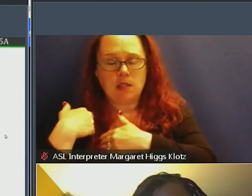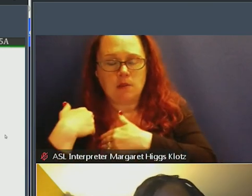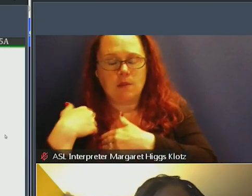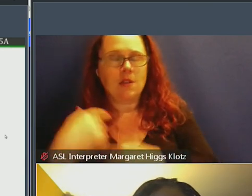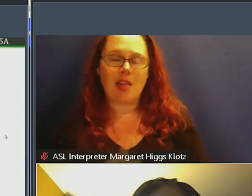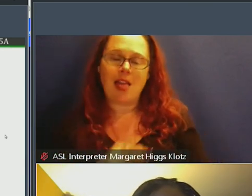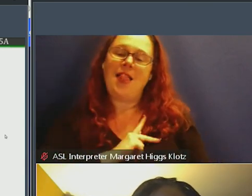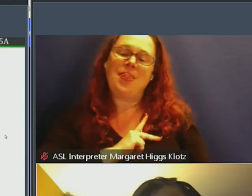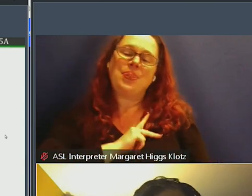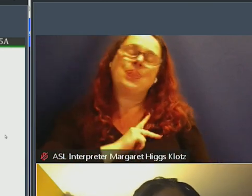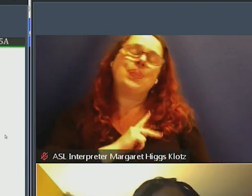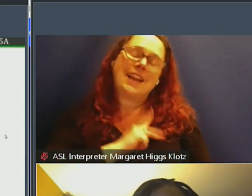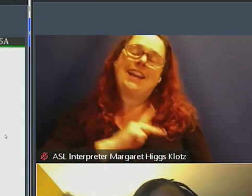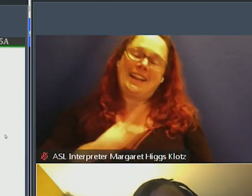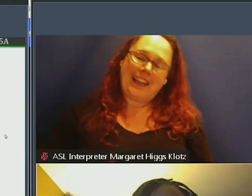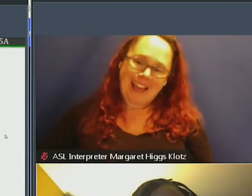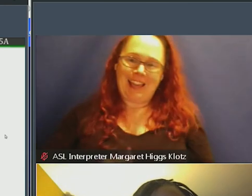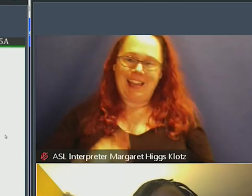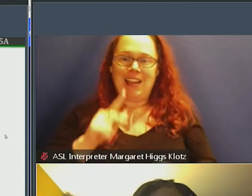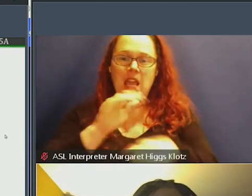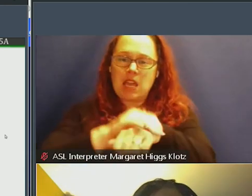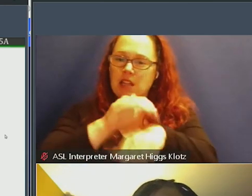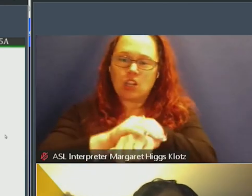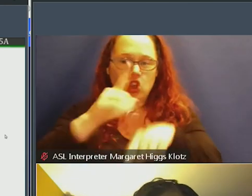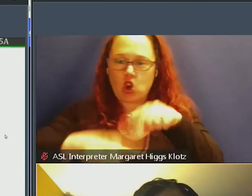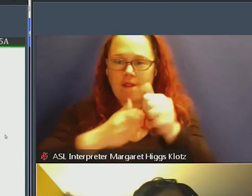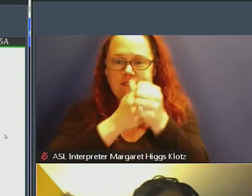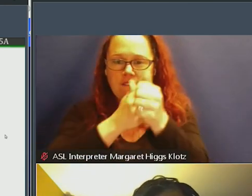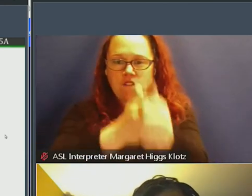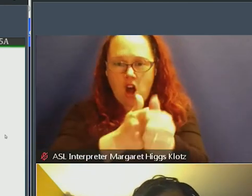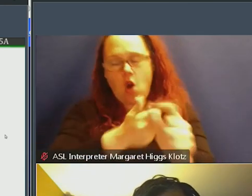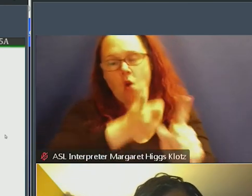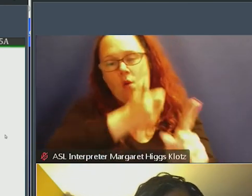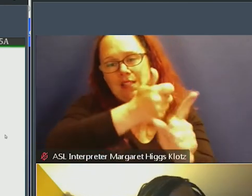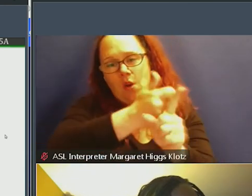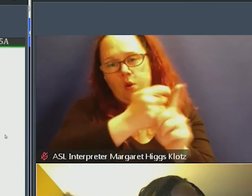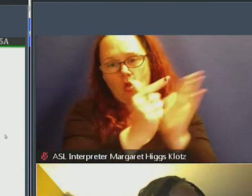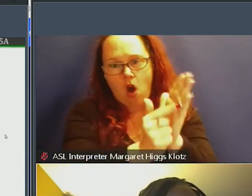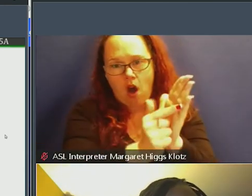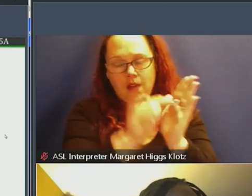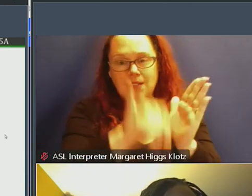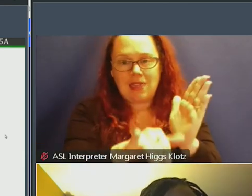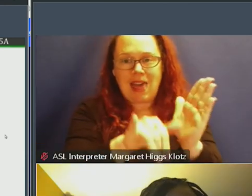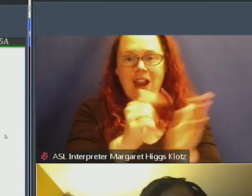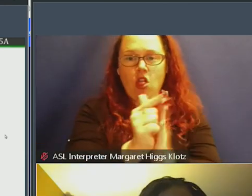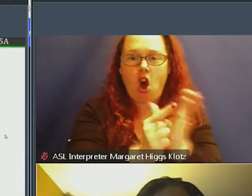That is the law that we brought over when the colonies were formed. Okay. You have to identify and